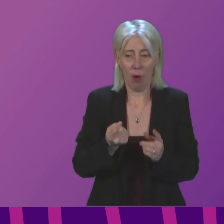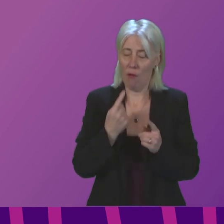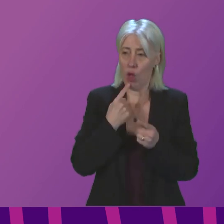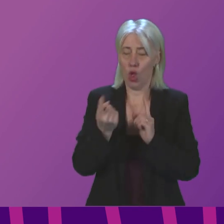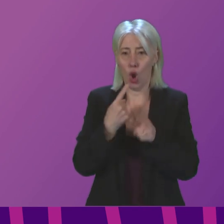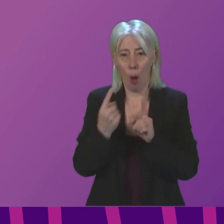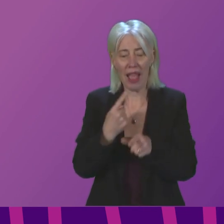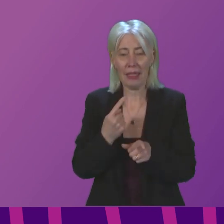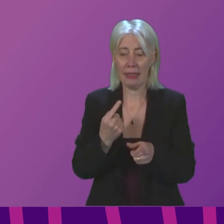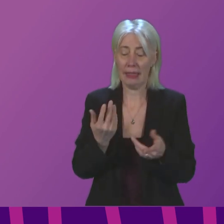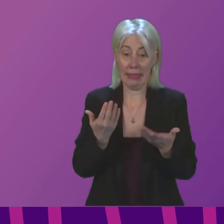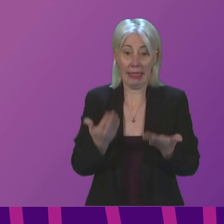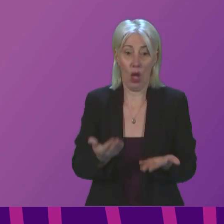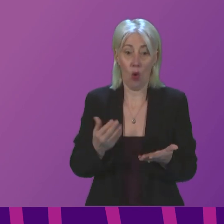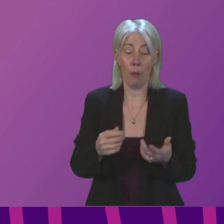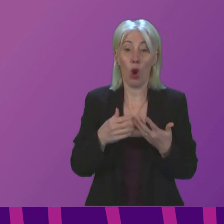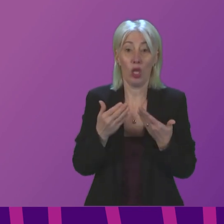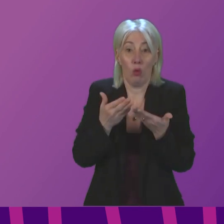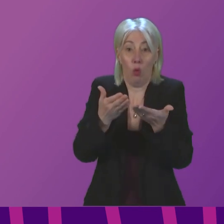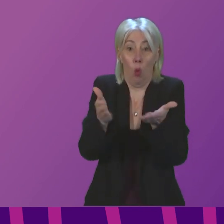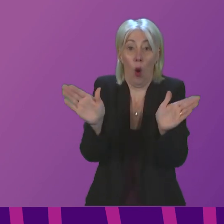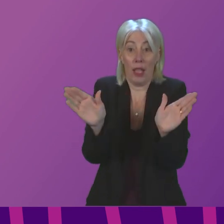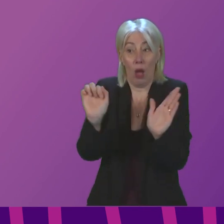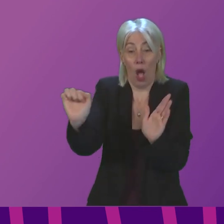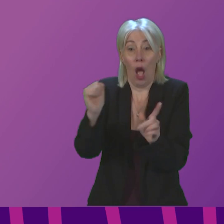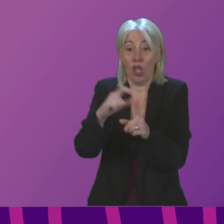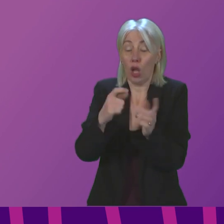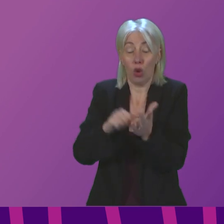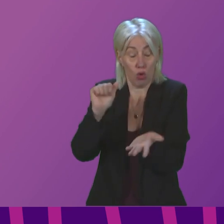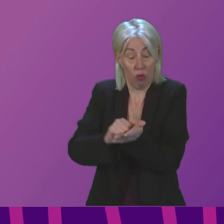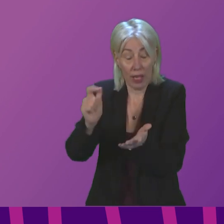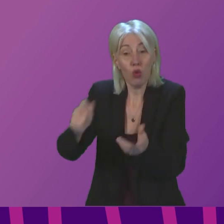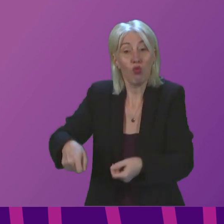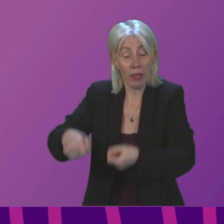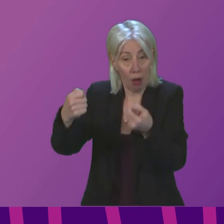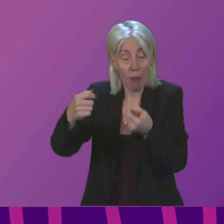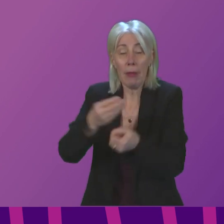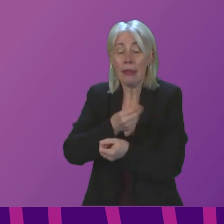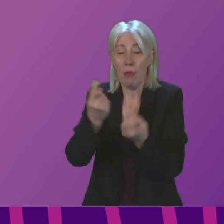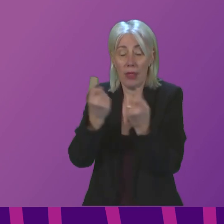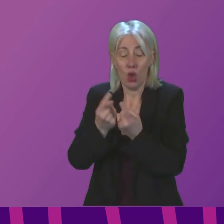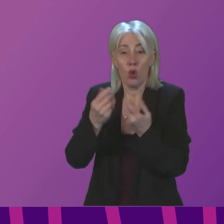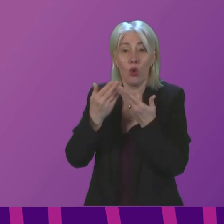there are clearly wider issues here, which Douglas Ross is right to raise—are not applicable